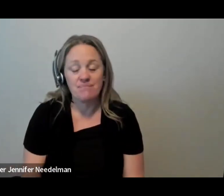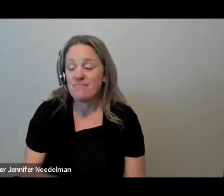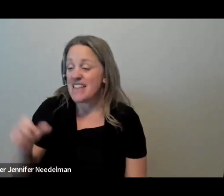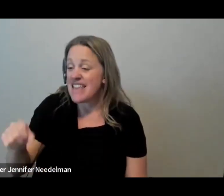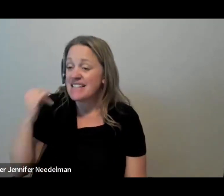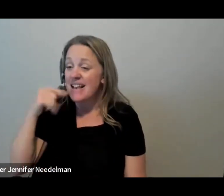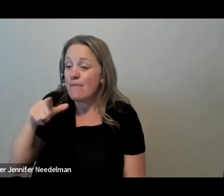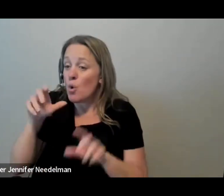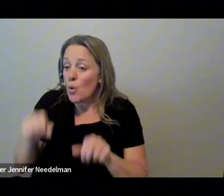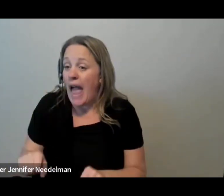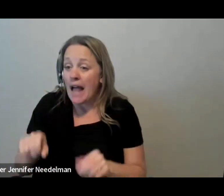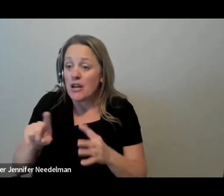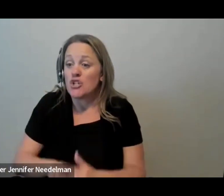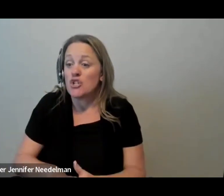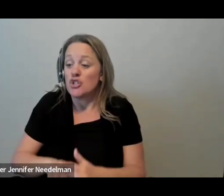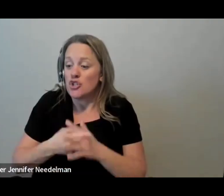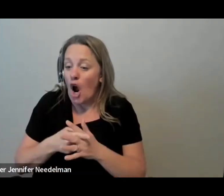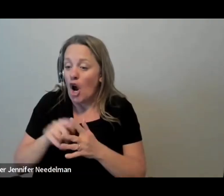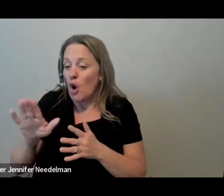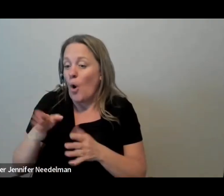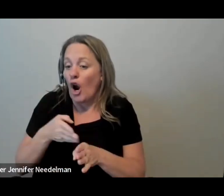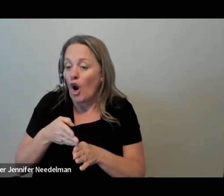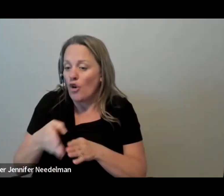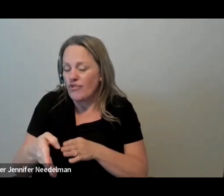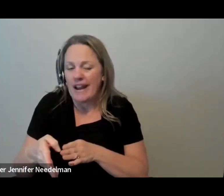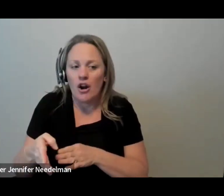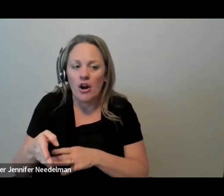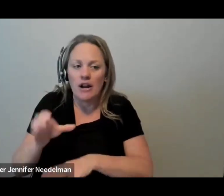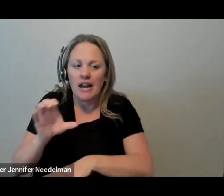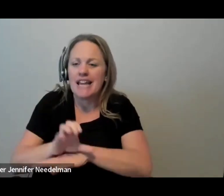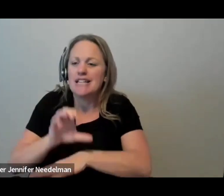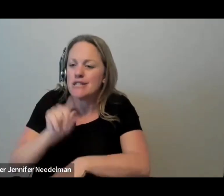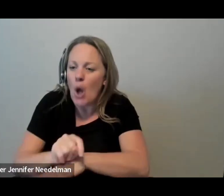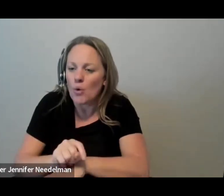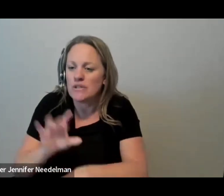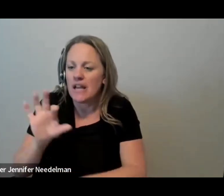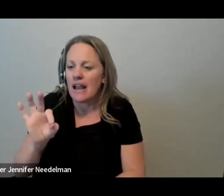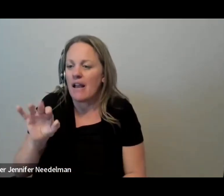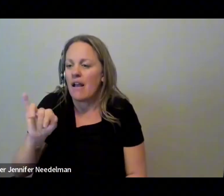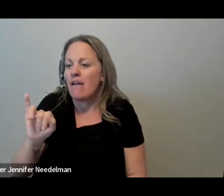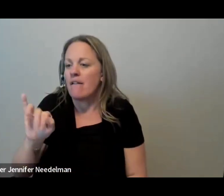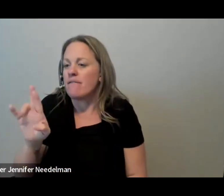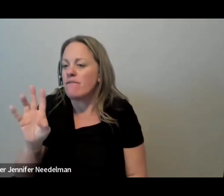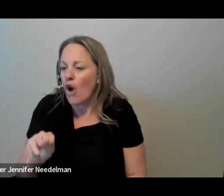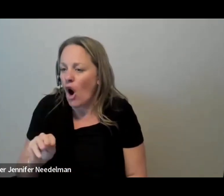and start your career at a consulting firm, like Level Access or similar, and I say that